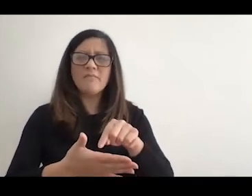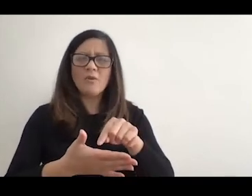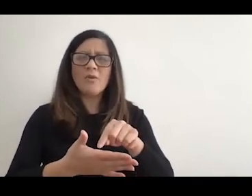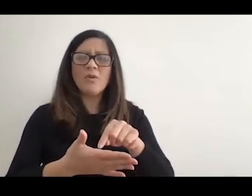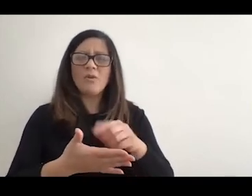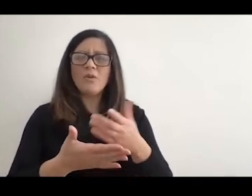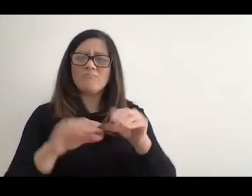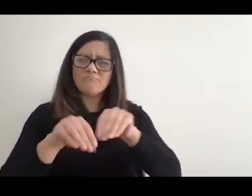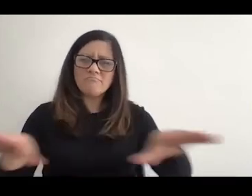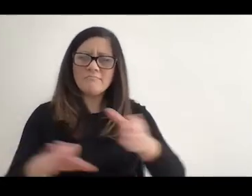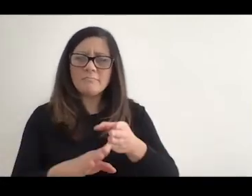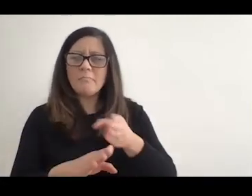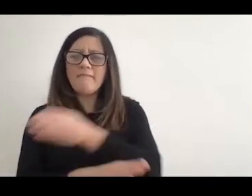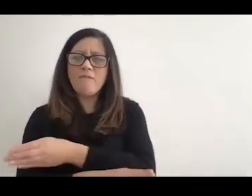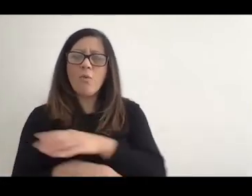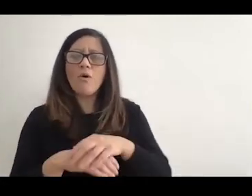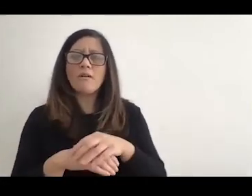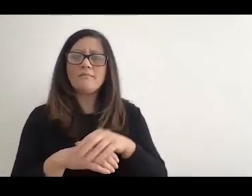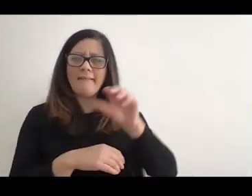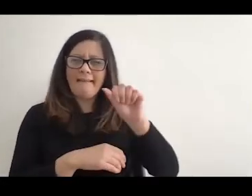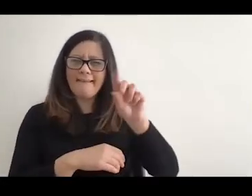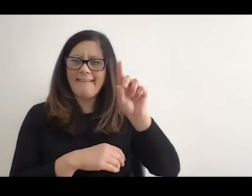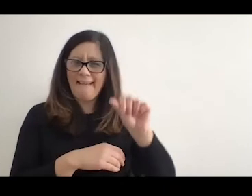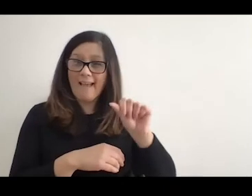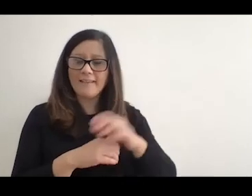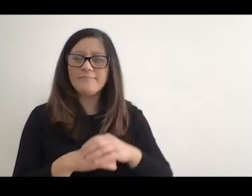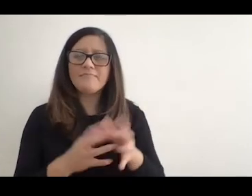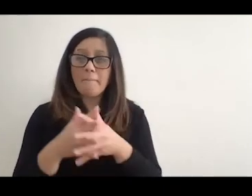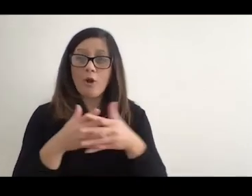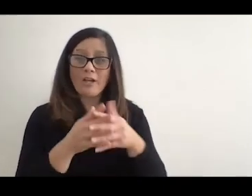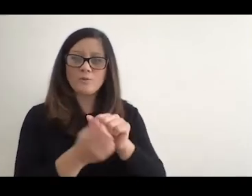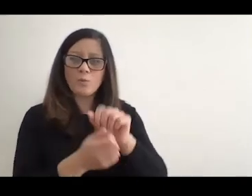with Disabilities Act. They get arrested because someone in the